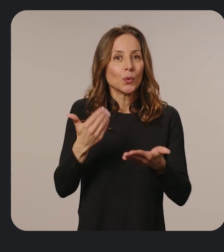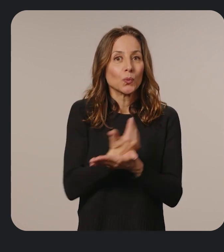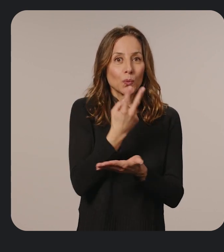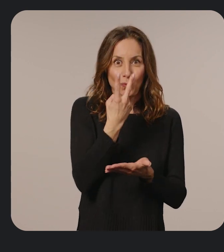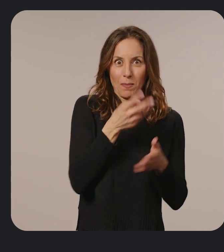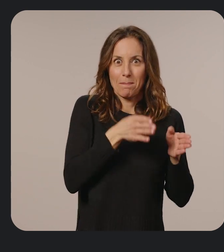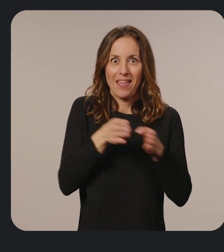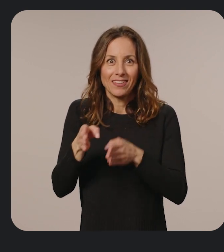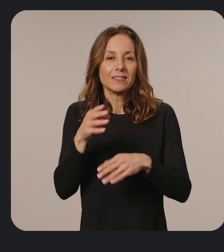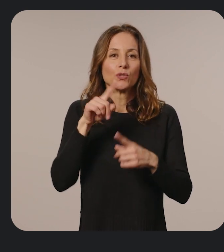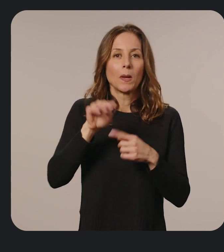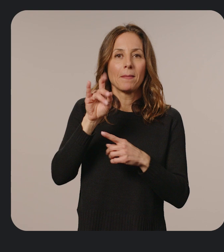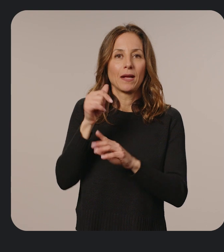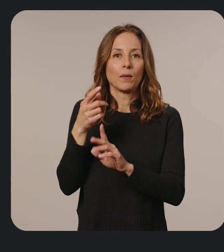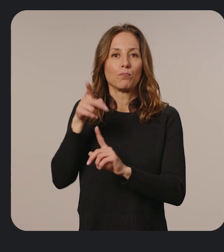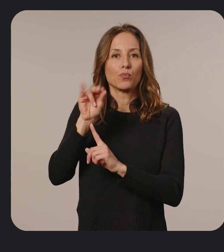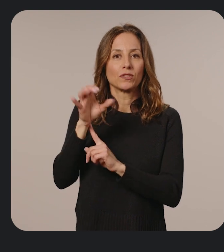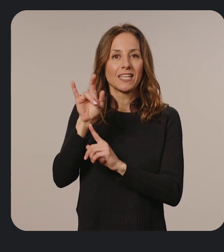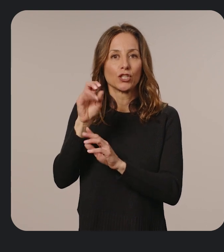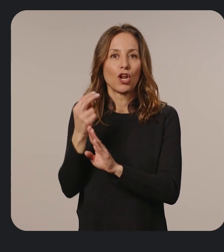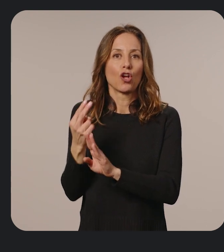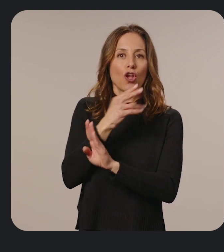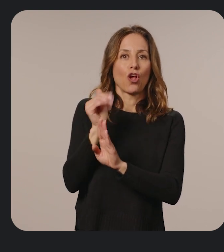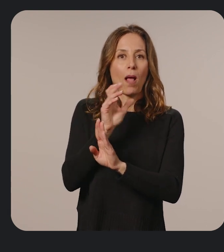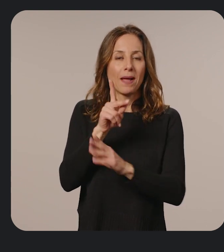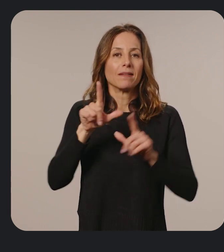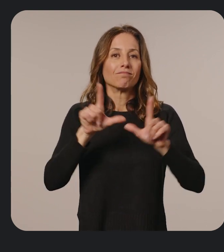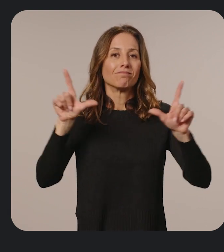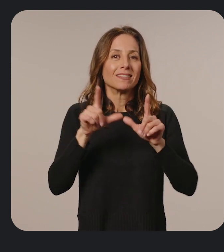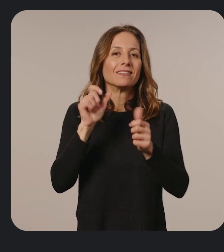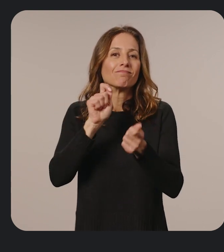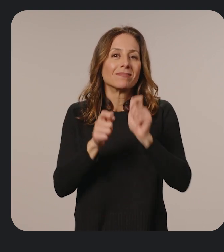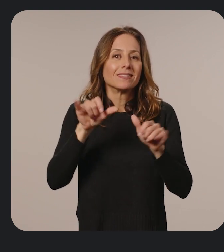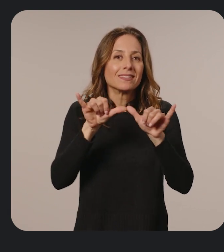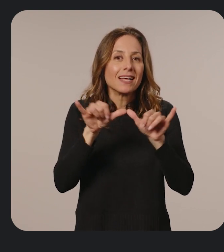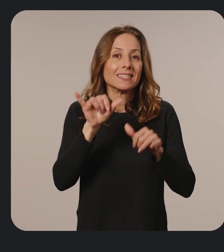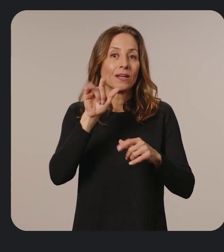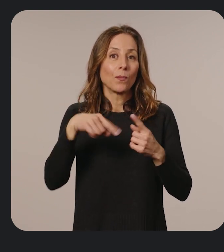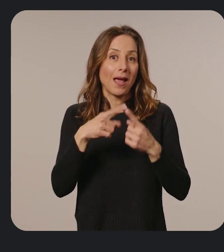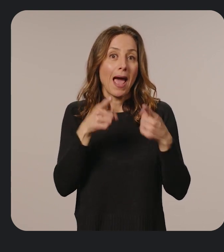to the MediaProjection callback-- to get updates when the size of the captured content changes, which may happen when the user changes